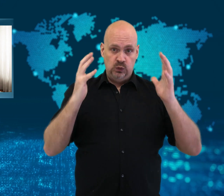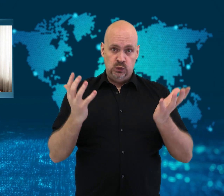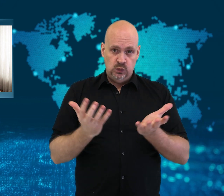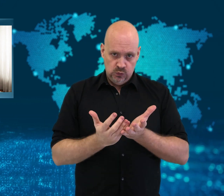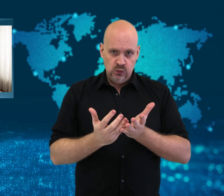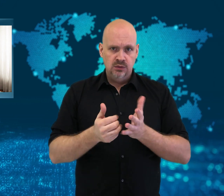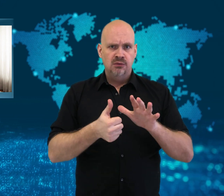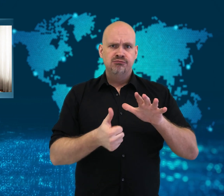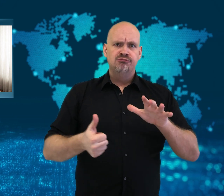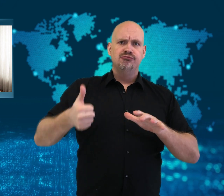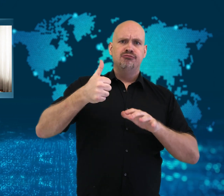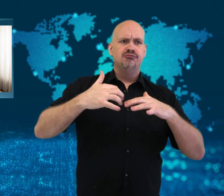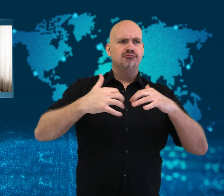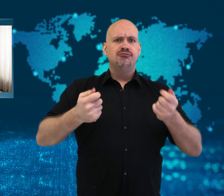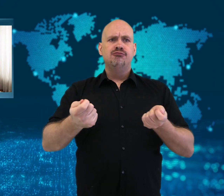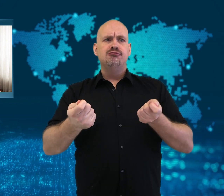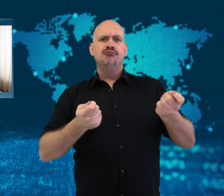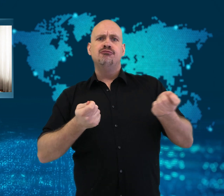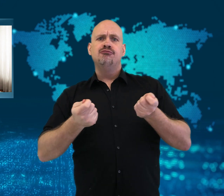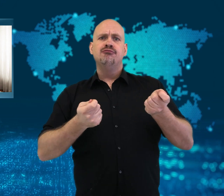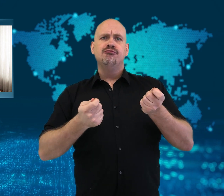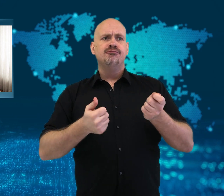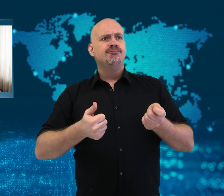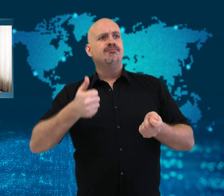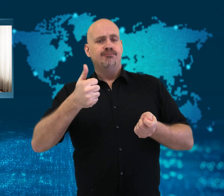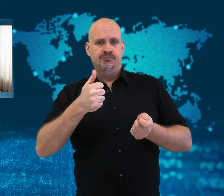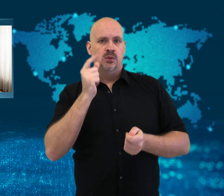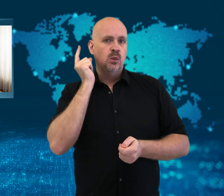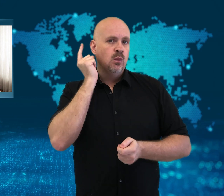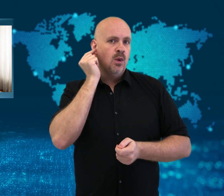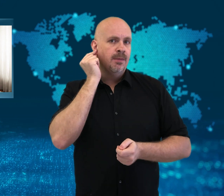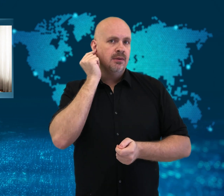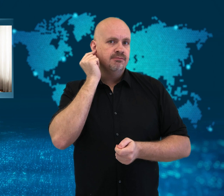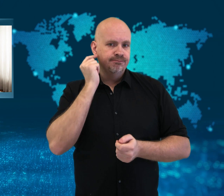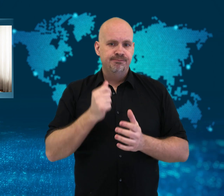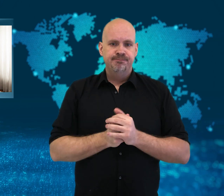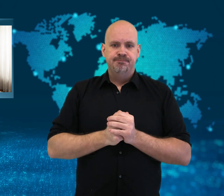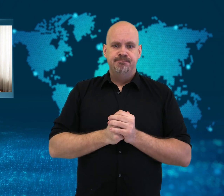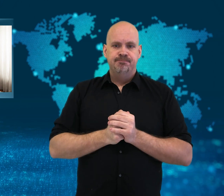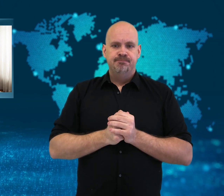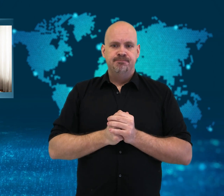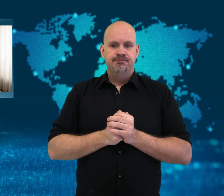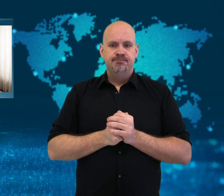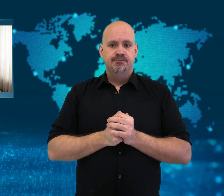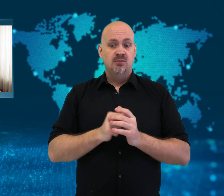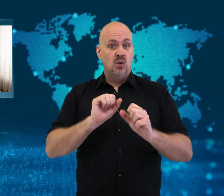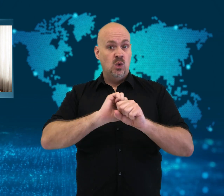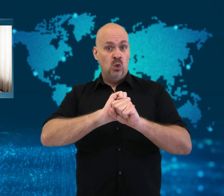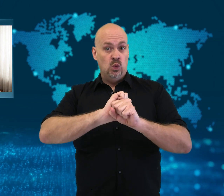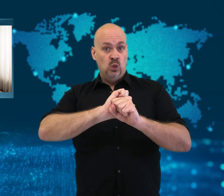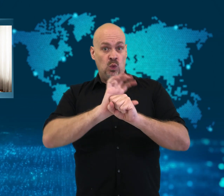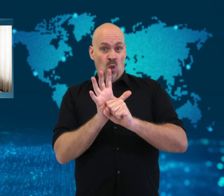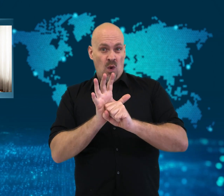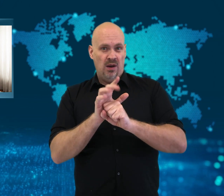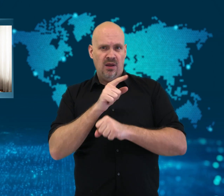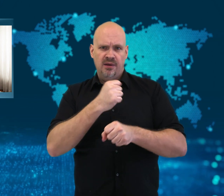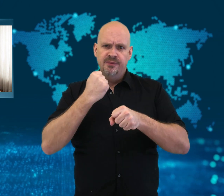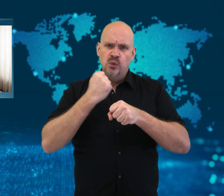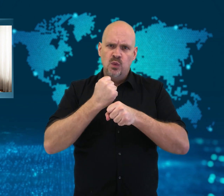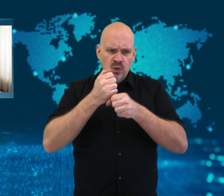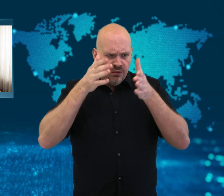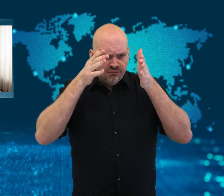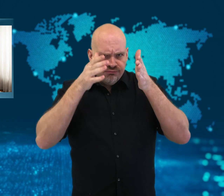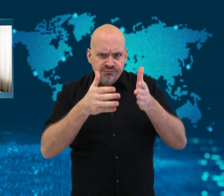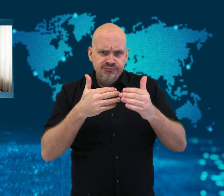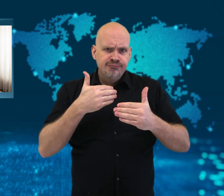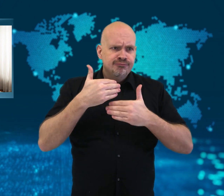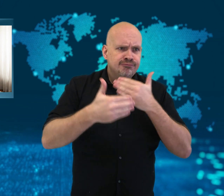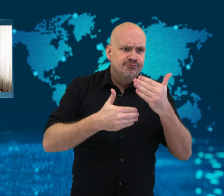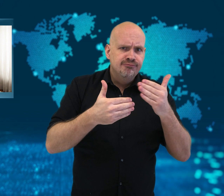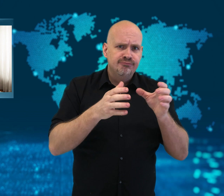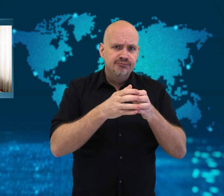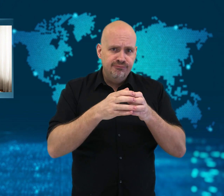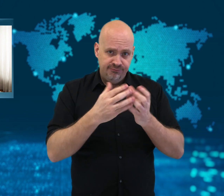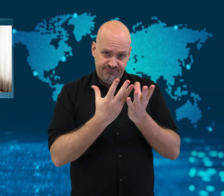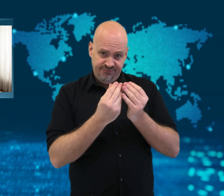and only 22 countries have a female head of state or government.